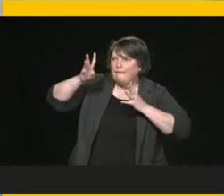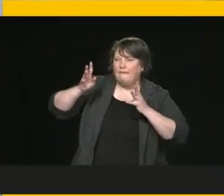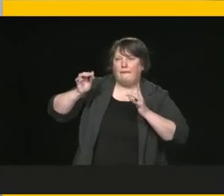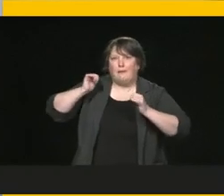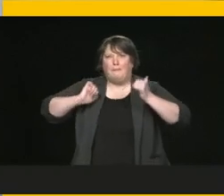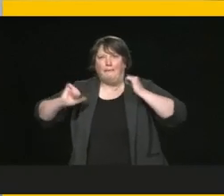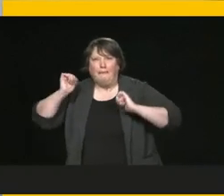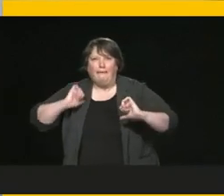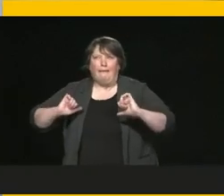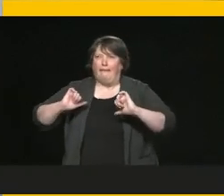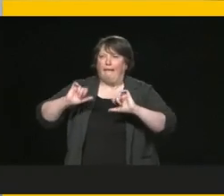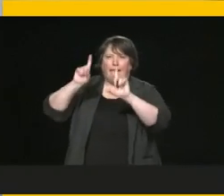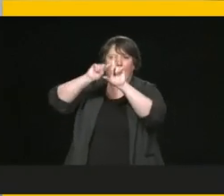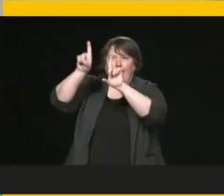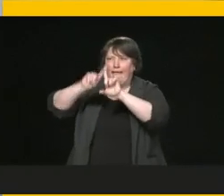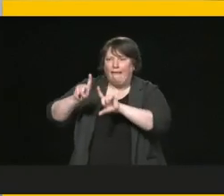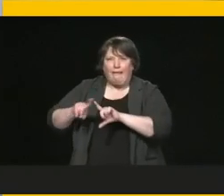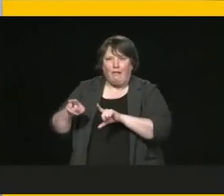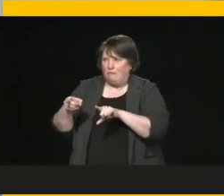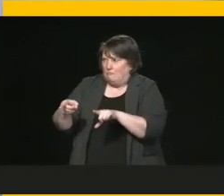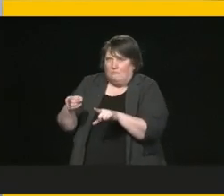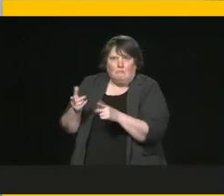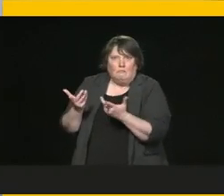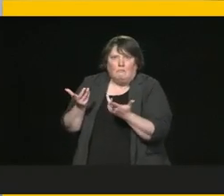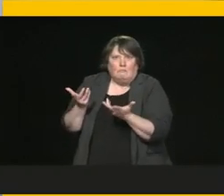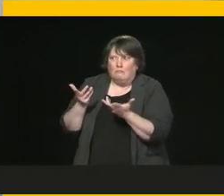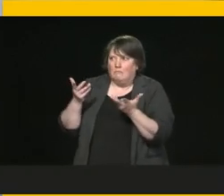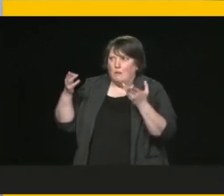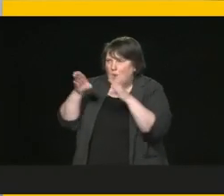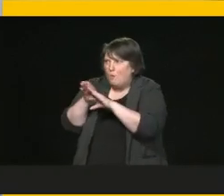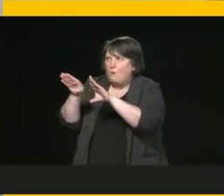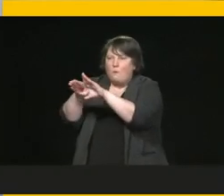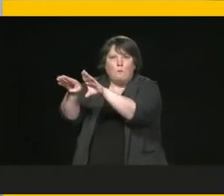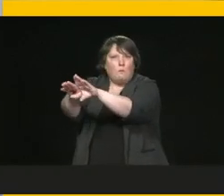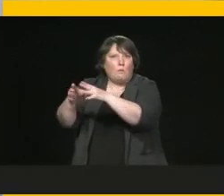RIGHT ACROSS THE COUNTRY.